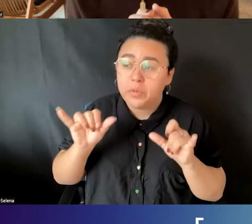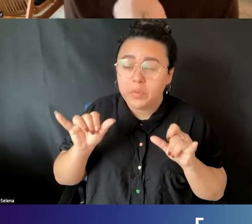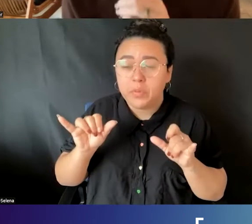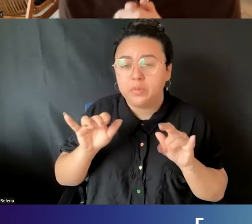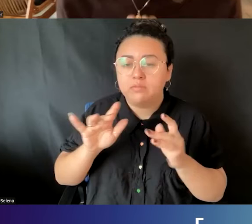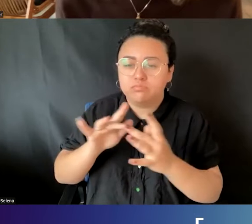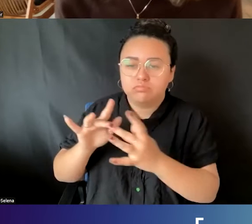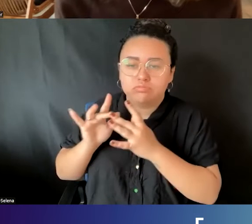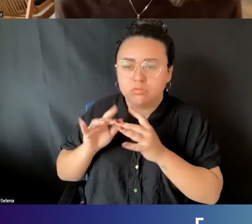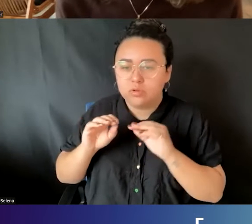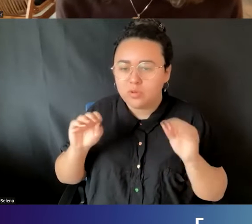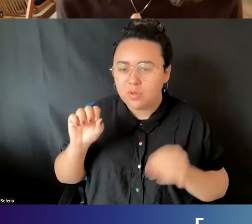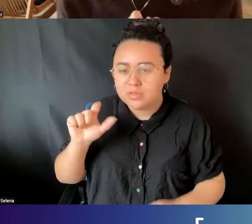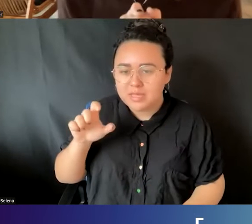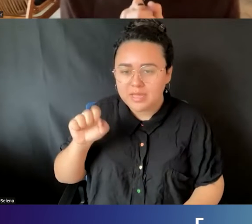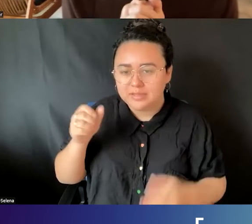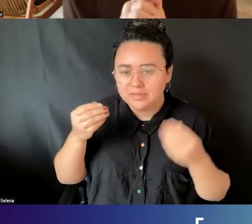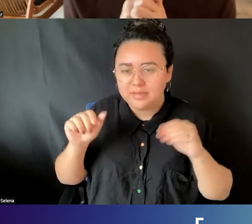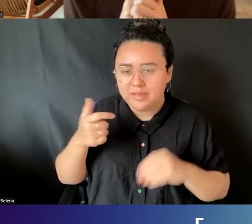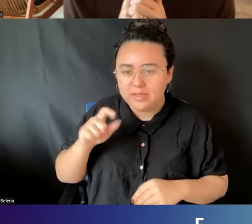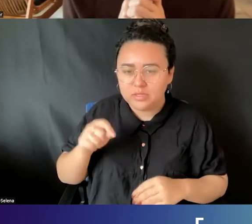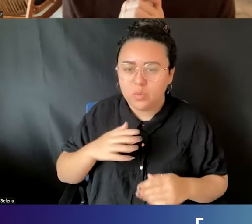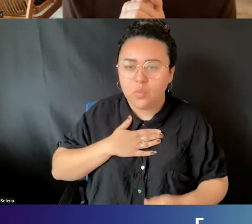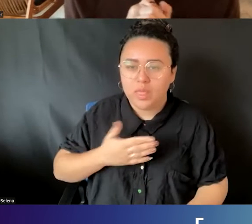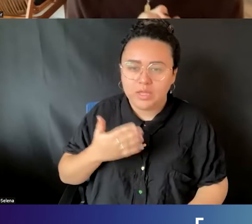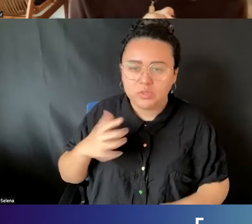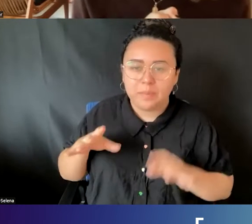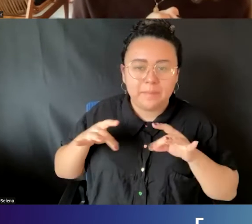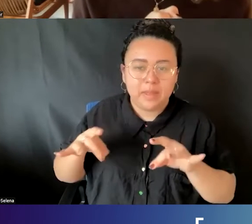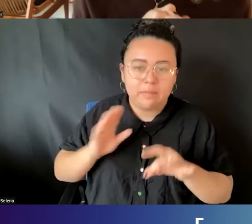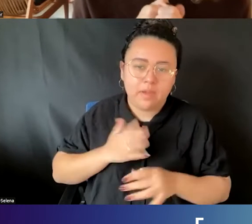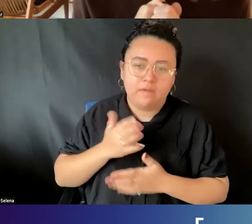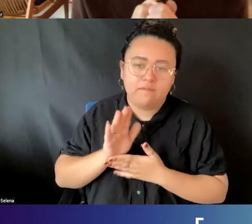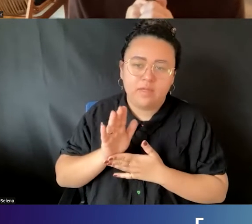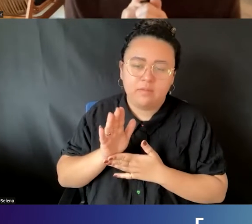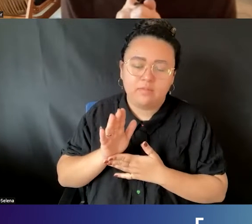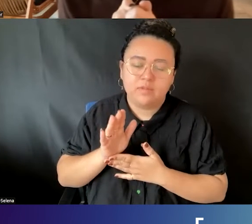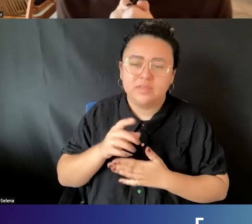no sales agent was willing to take it on. And I think, you know, there was a lot of like, we think this is really beautiful. We really love this.